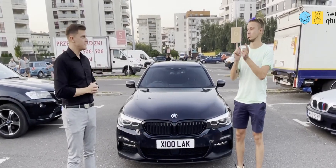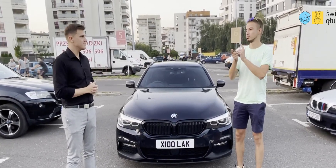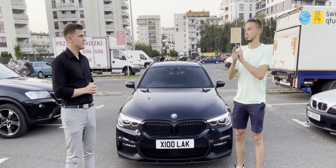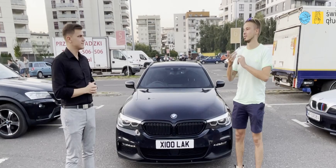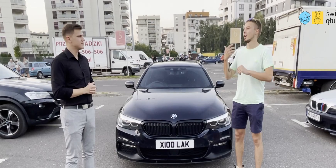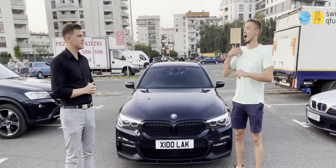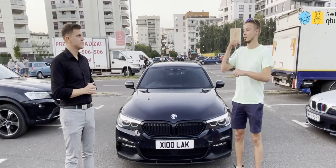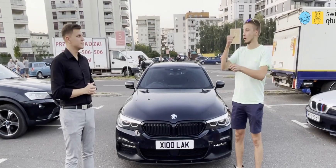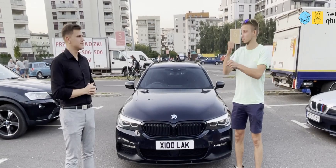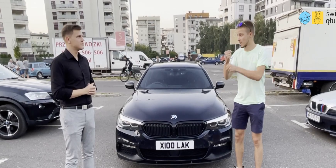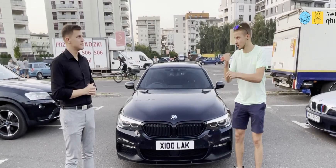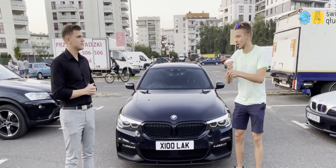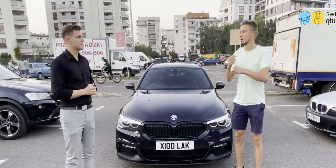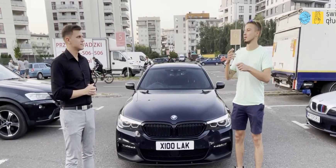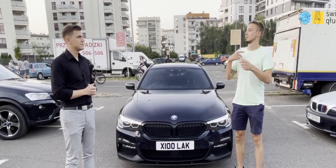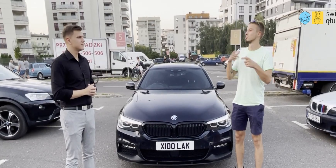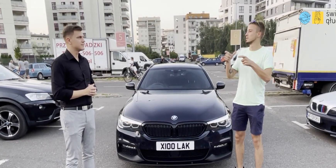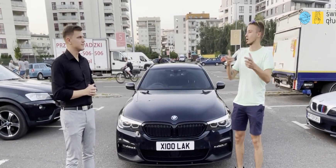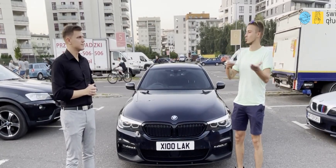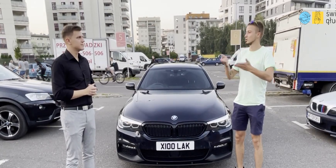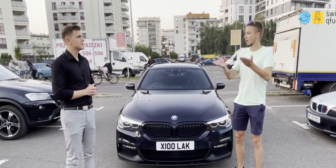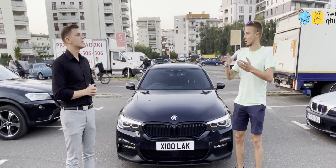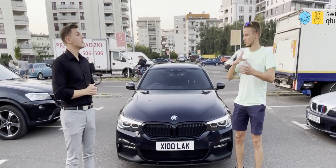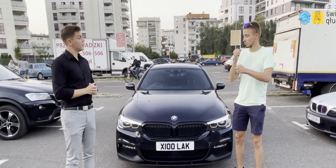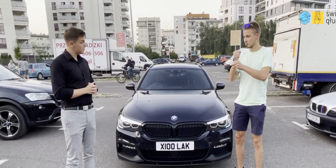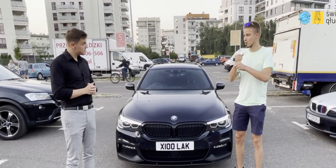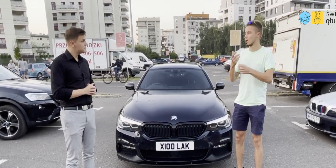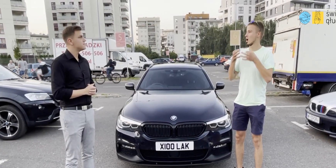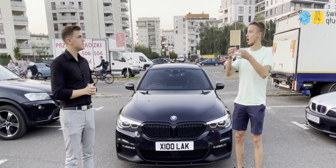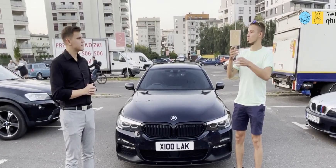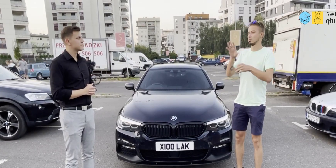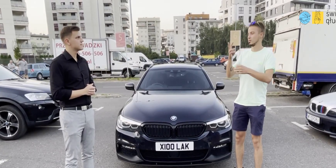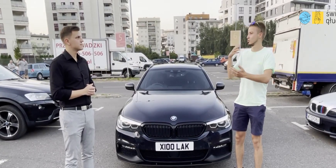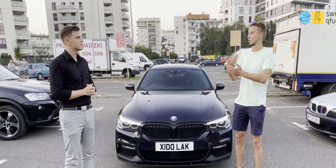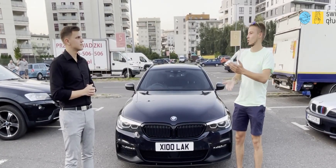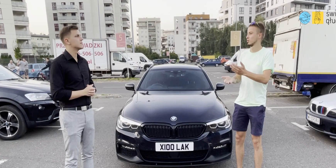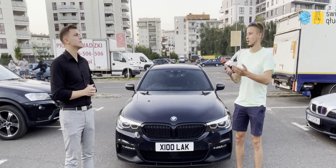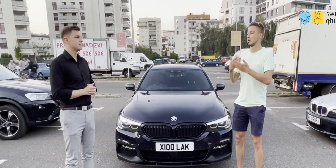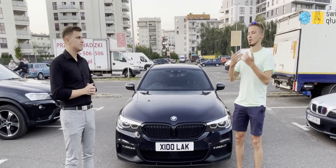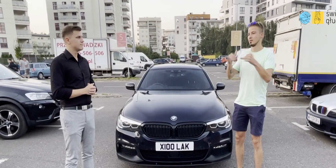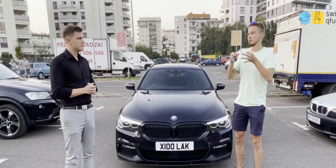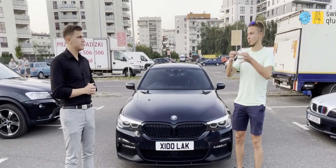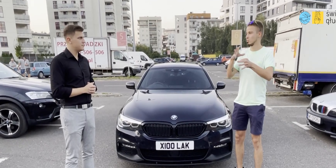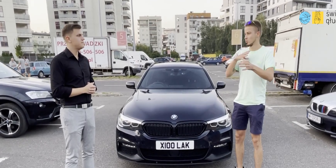In England, I worked as a pizza delivery man, so I felt sorry for my BMW,